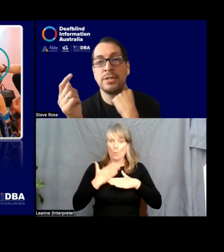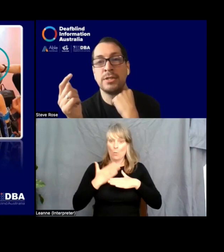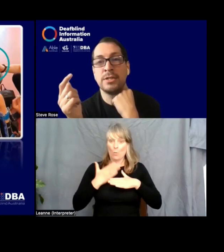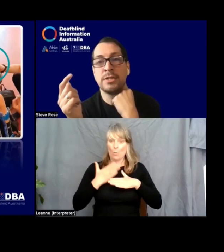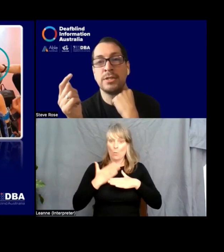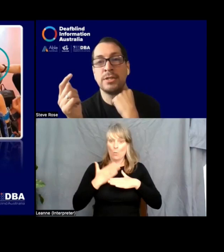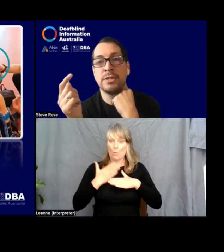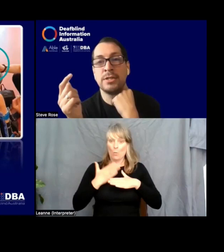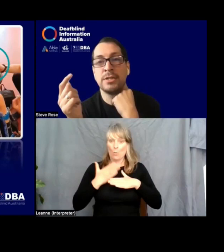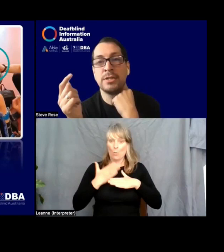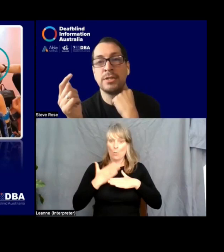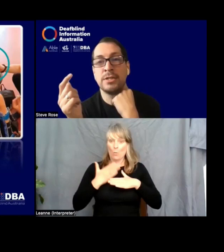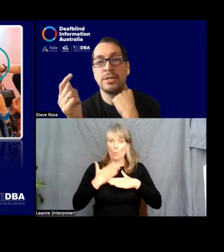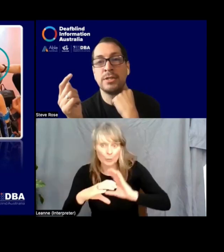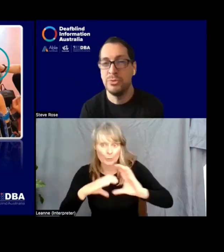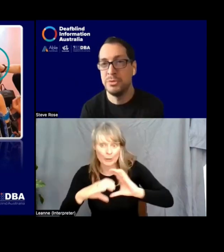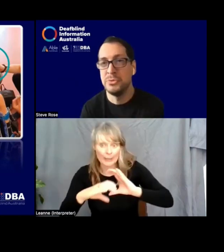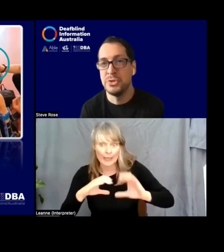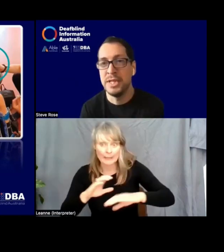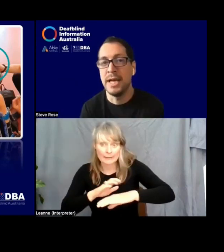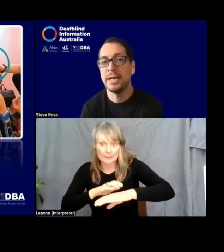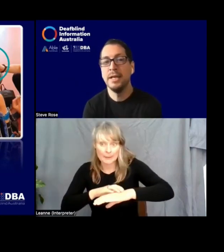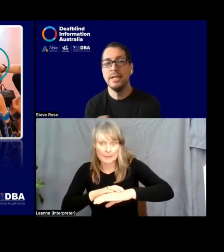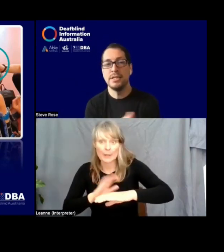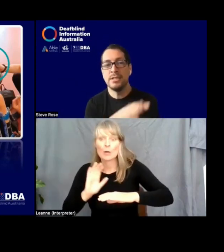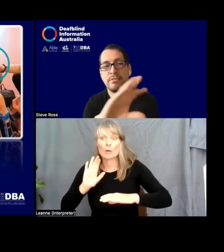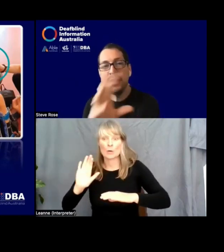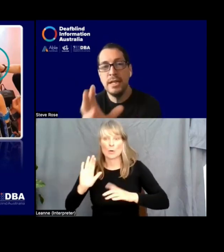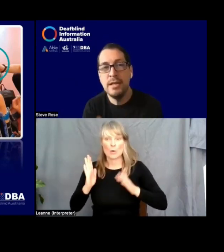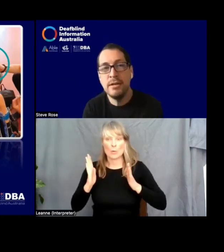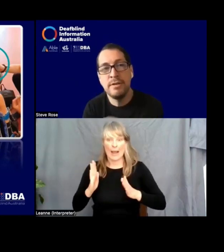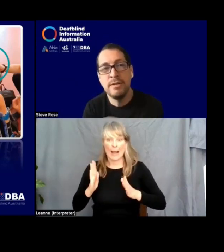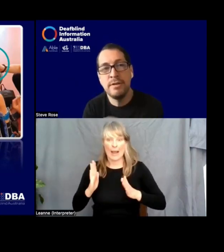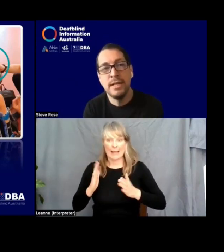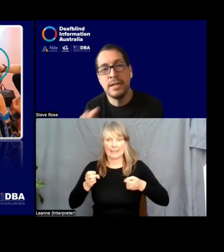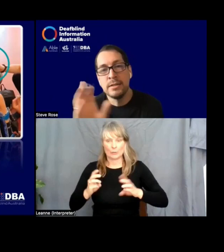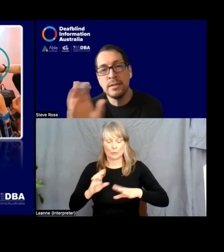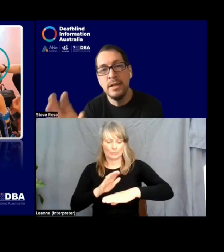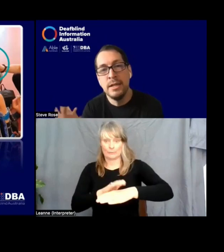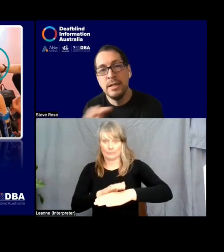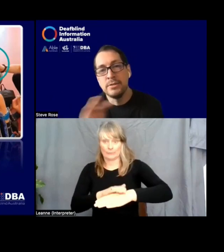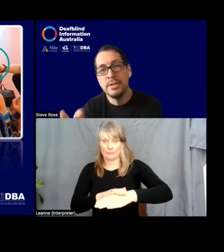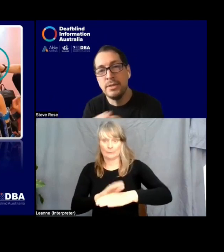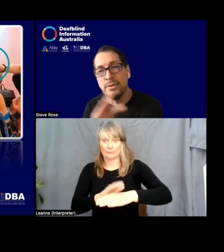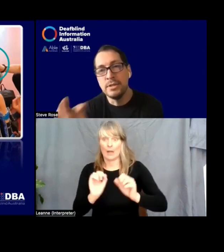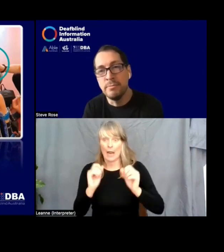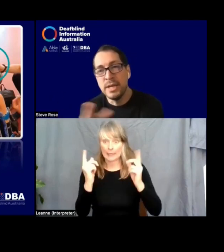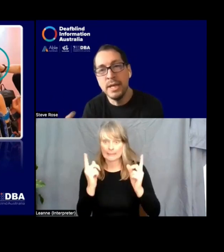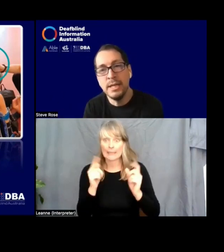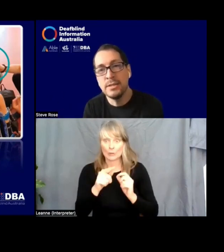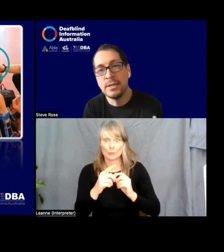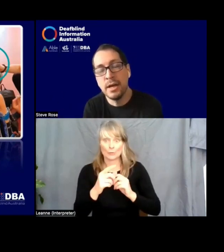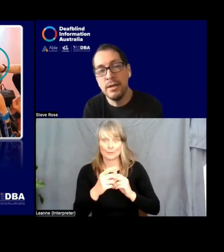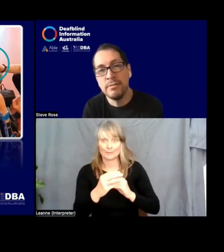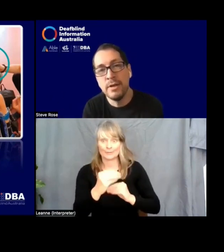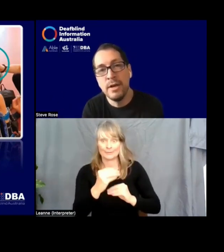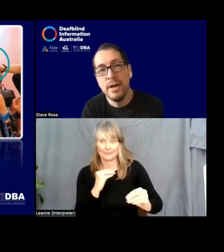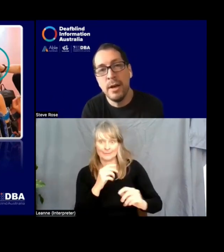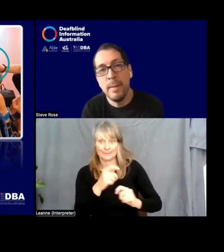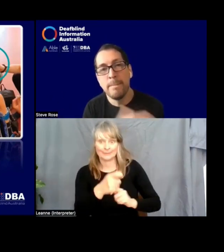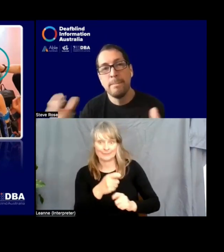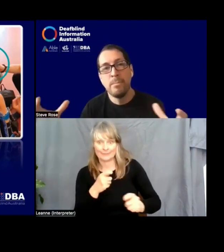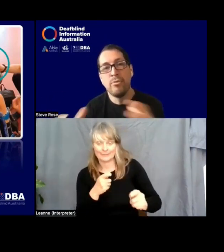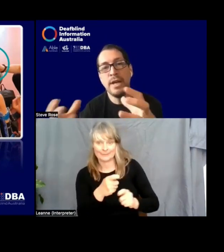And obviously he got what he wanted which was more snack. So it's a really lovely little sequence of beginning to bring